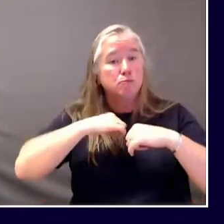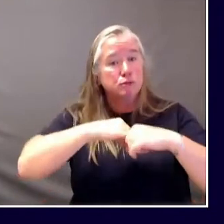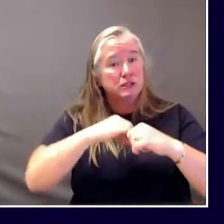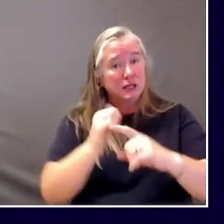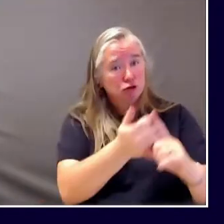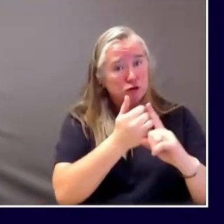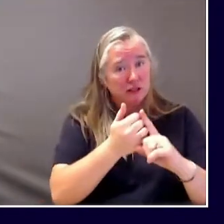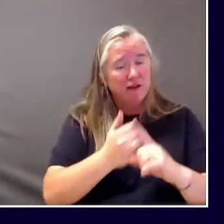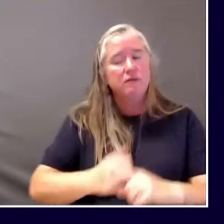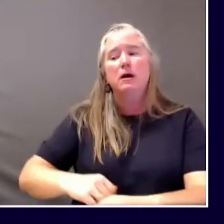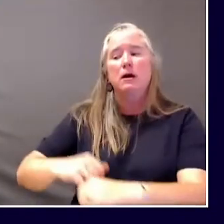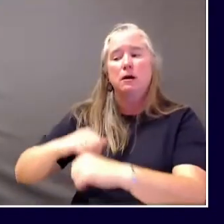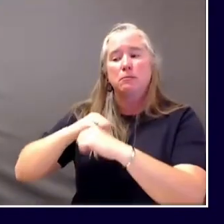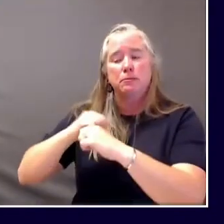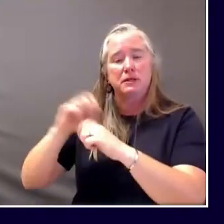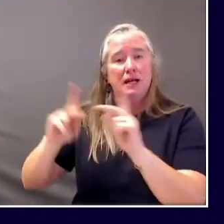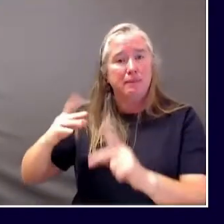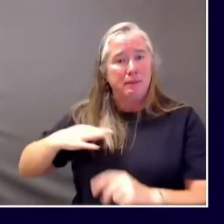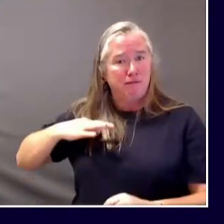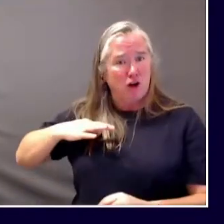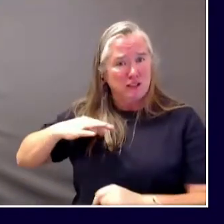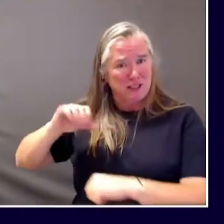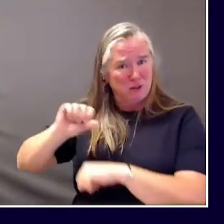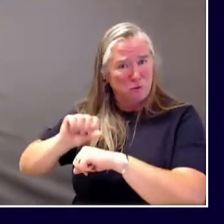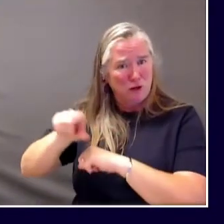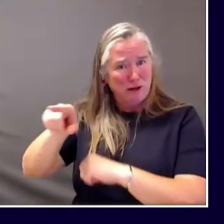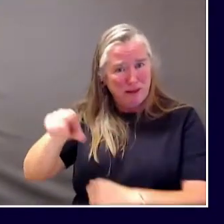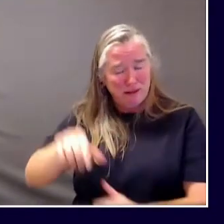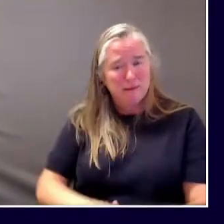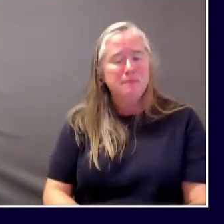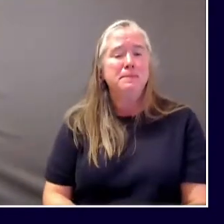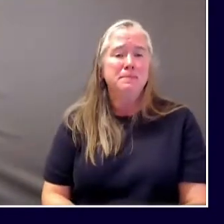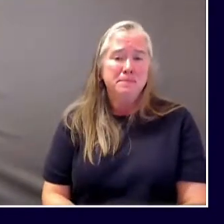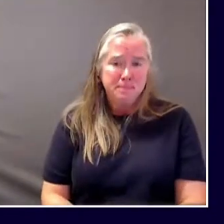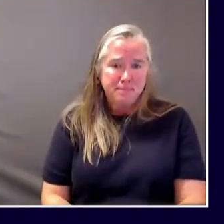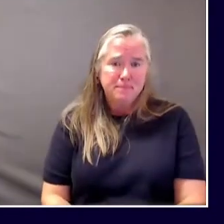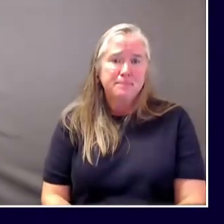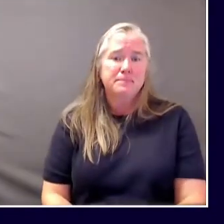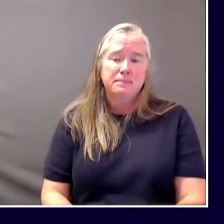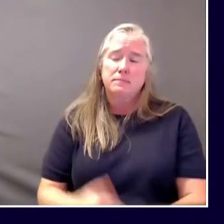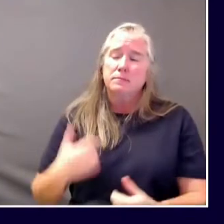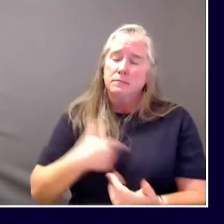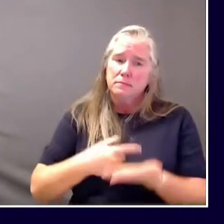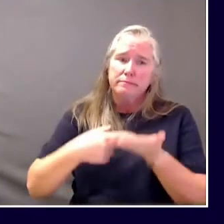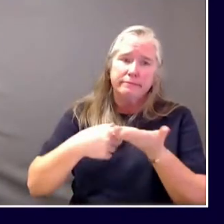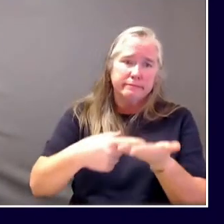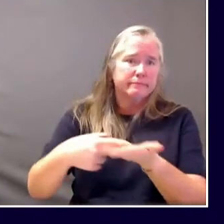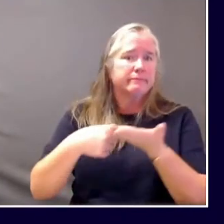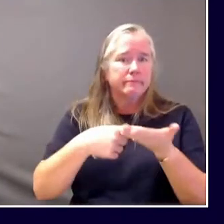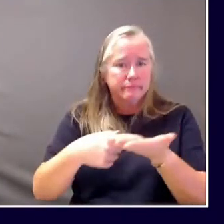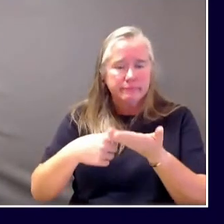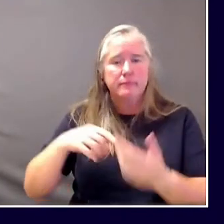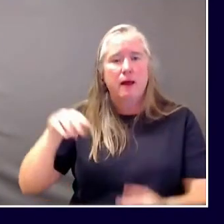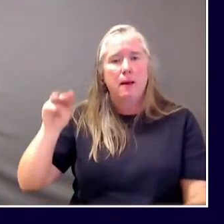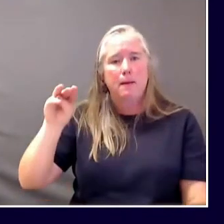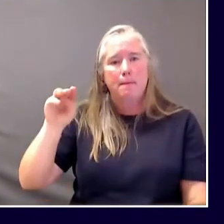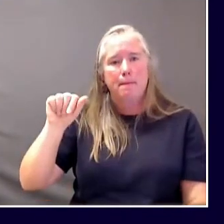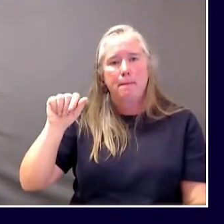polls to vote so there are precautions in effect we've had